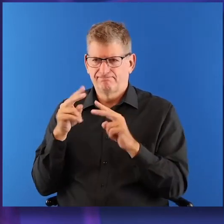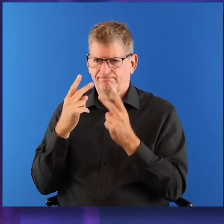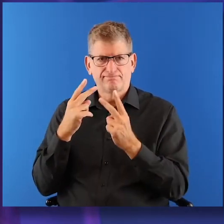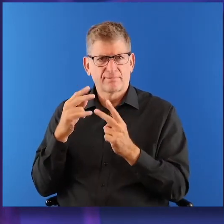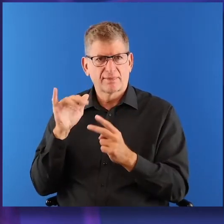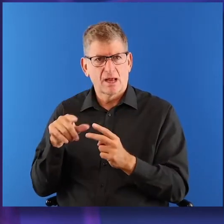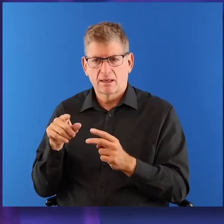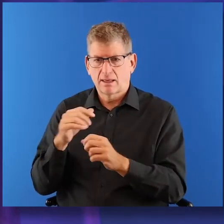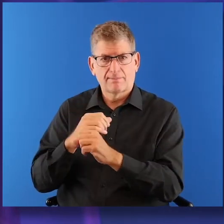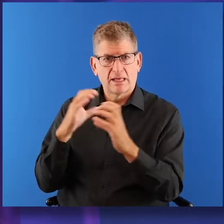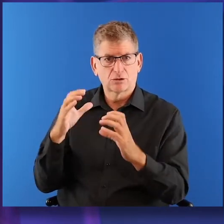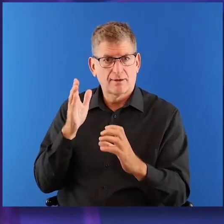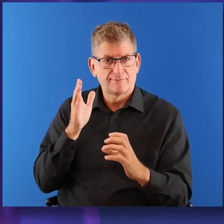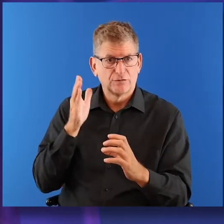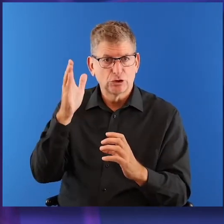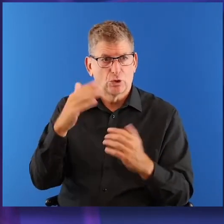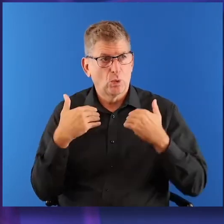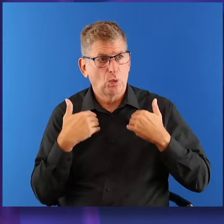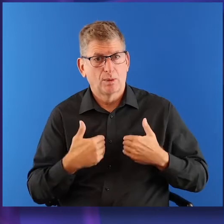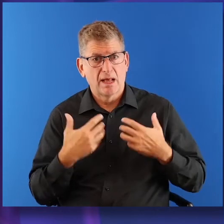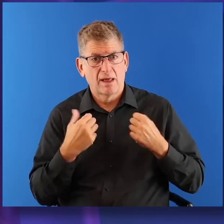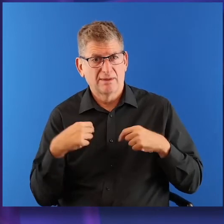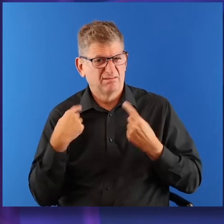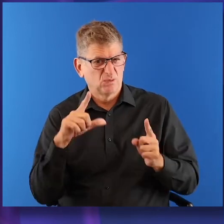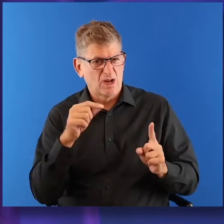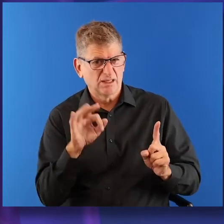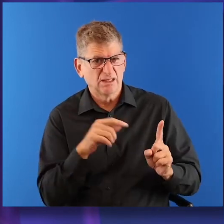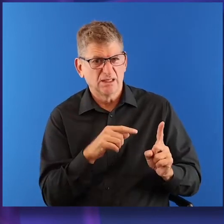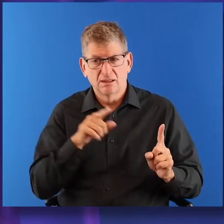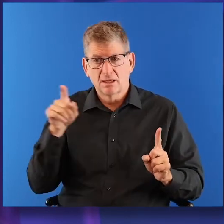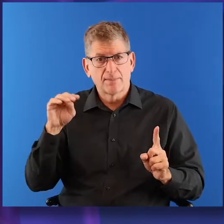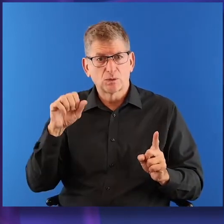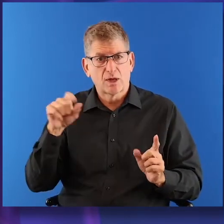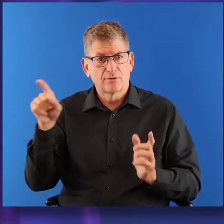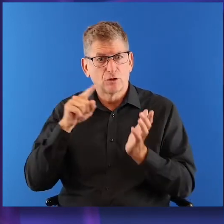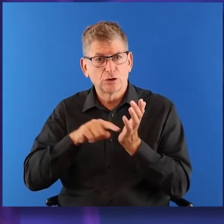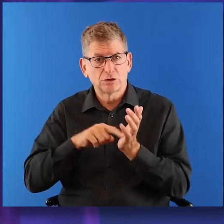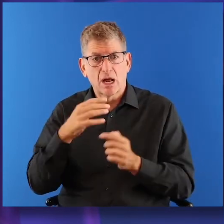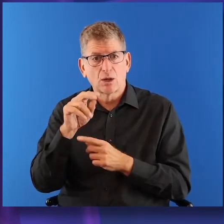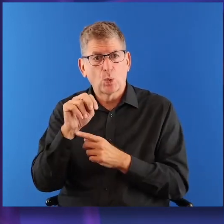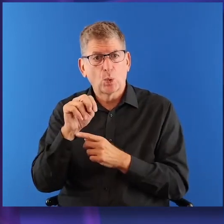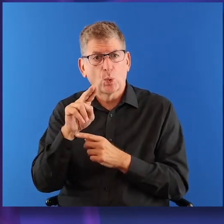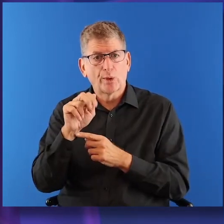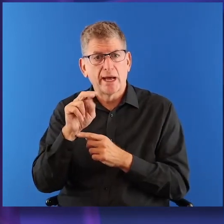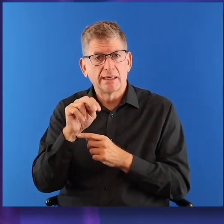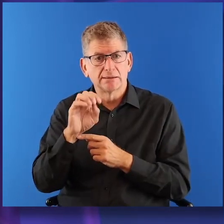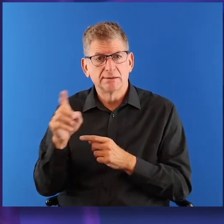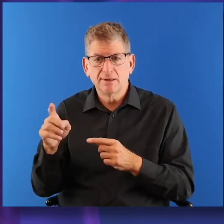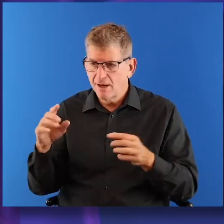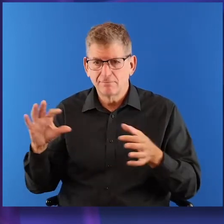of human health since 2019, when Microsoft Research and Nuance forged a new partnership to